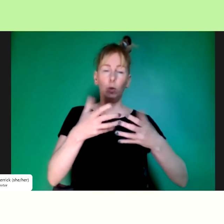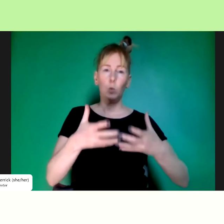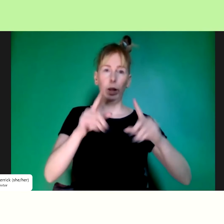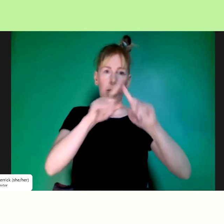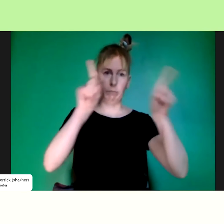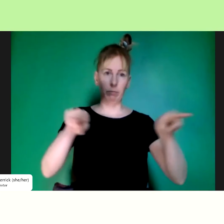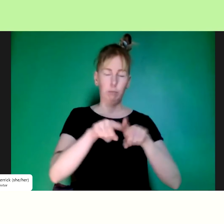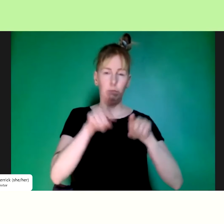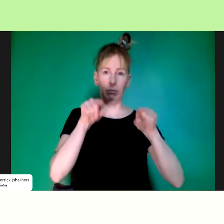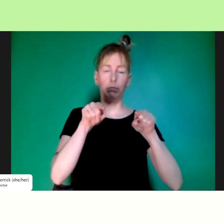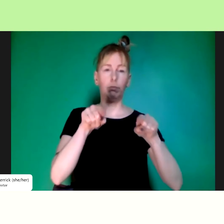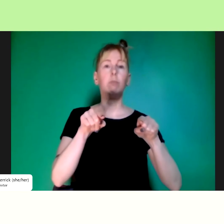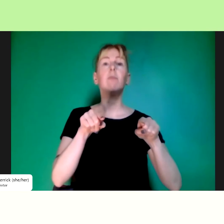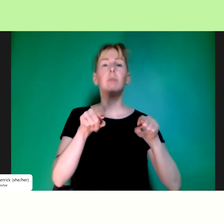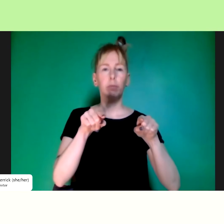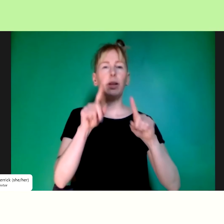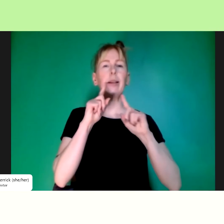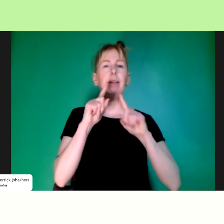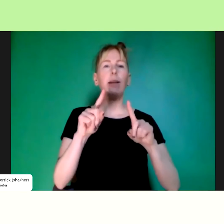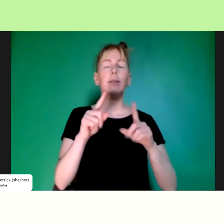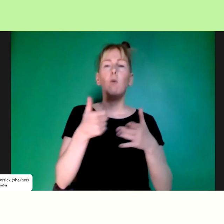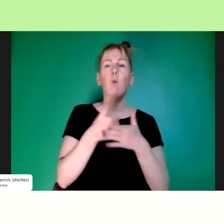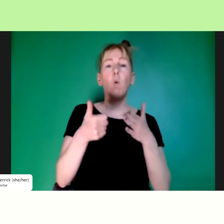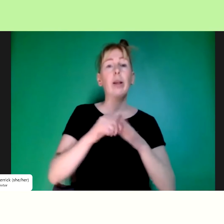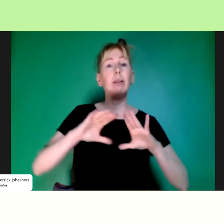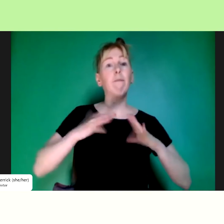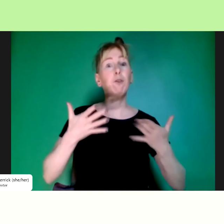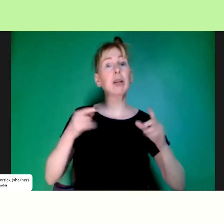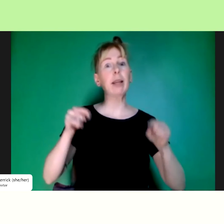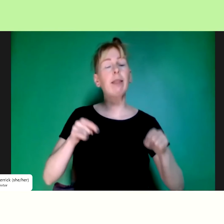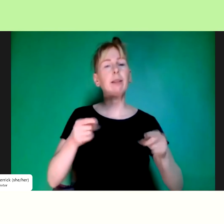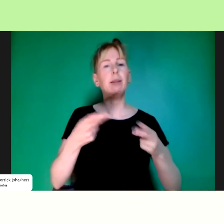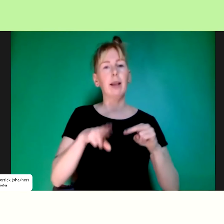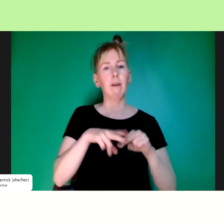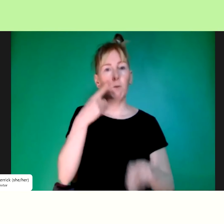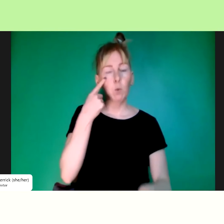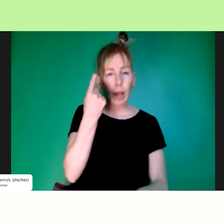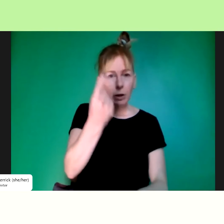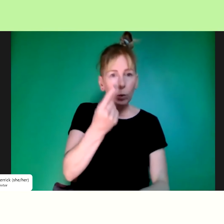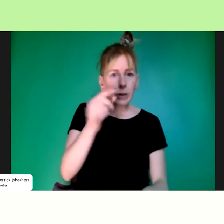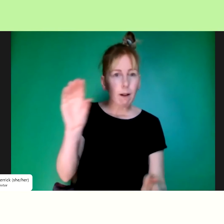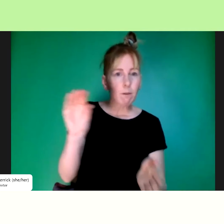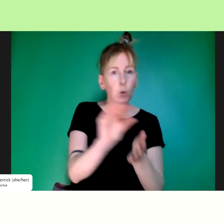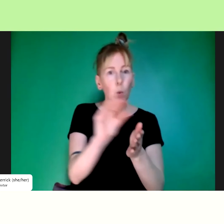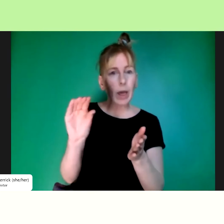If you're able to make a donation, we really appreciate it as it helps keep the programme free.